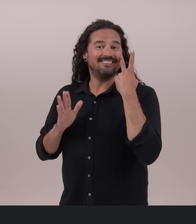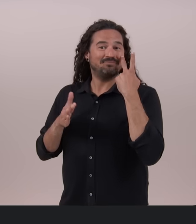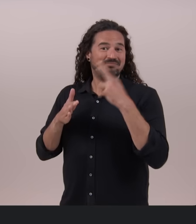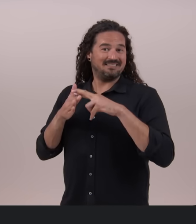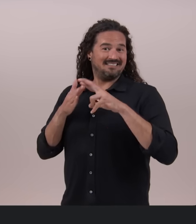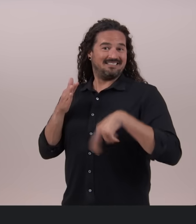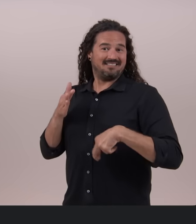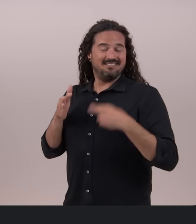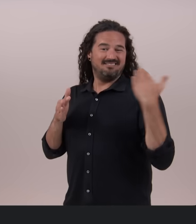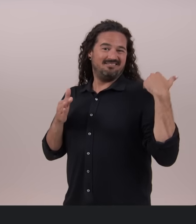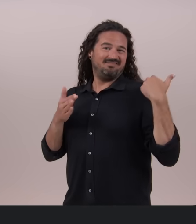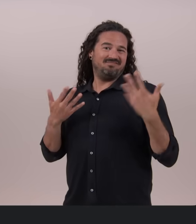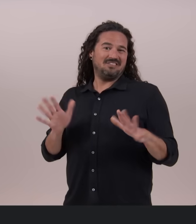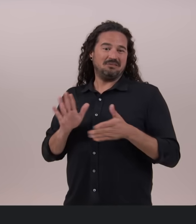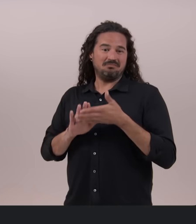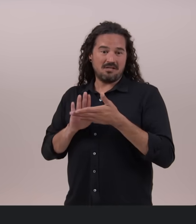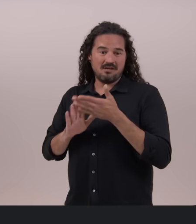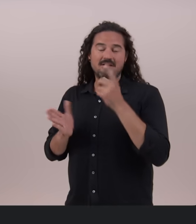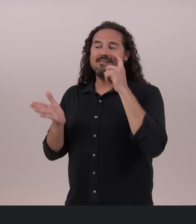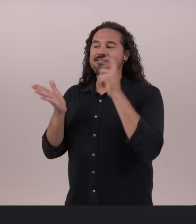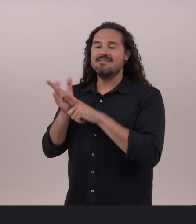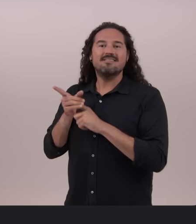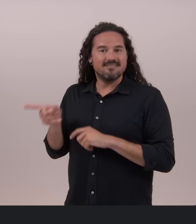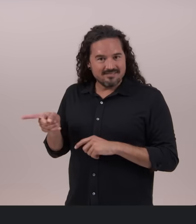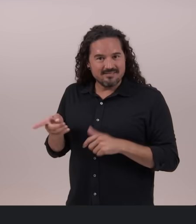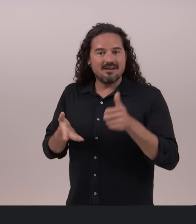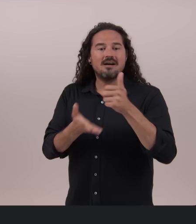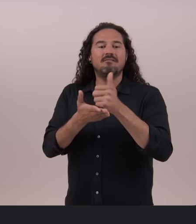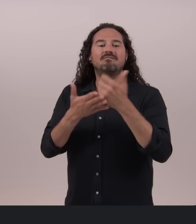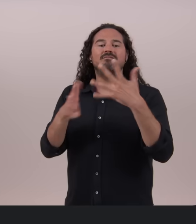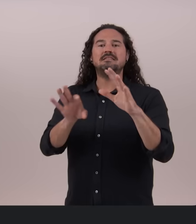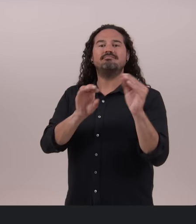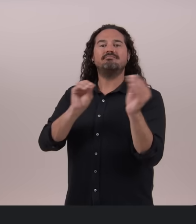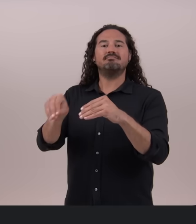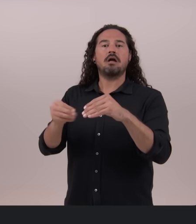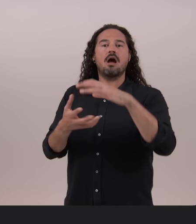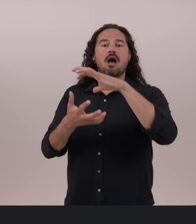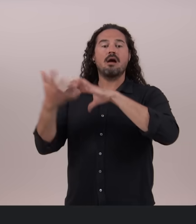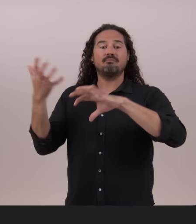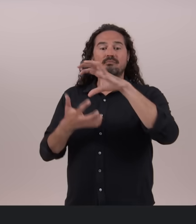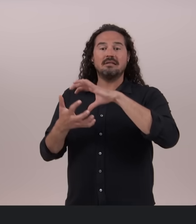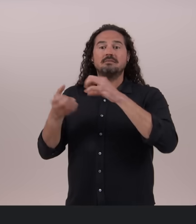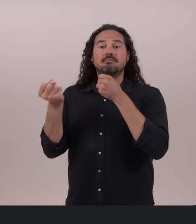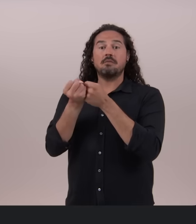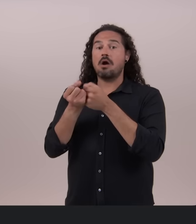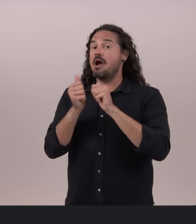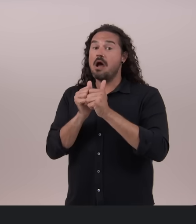I can see that the agent has implemented hybrid mode by using